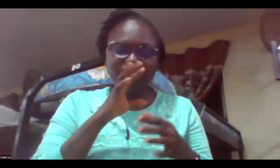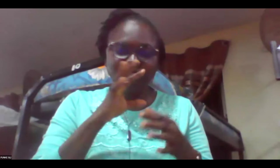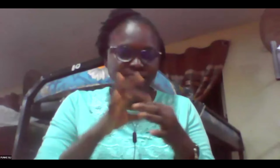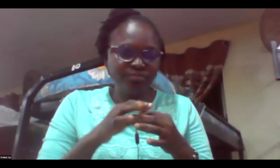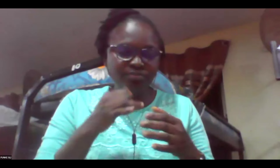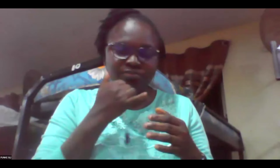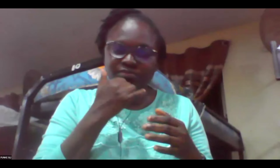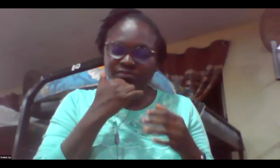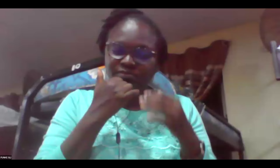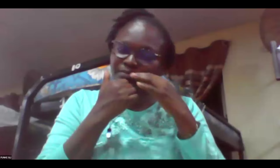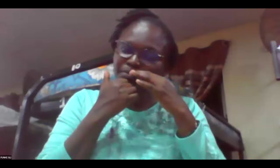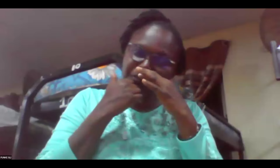sola bakre: they were clicking on the wrong link.